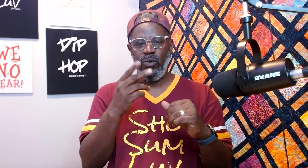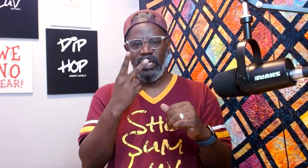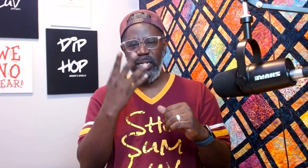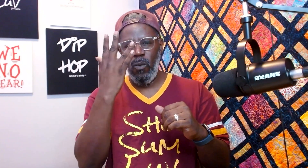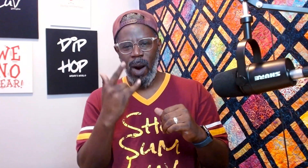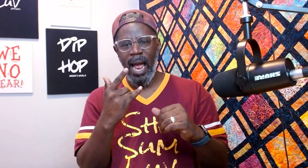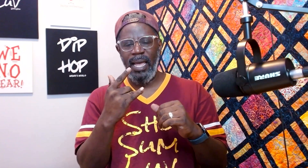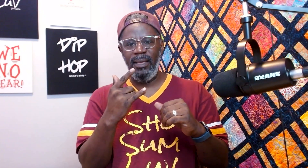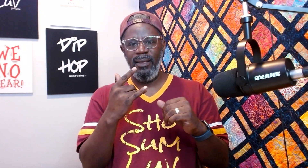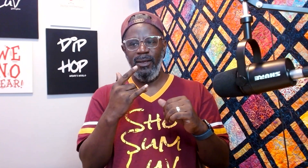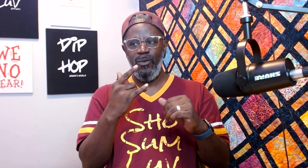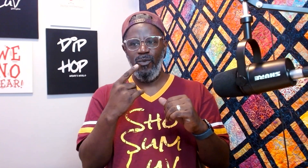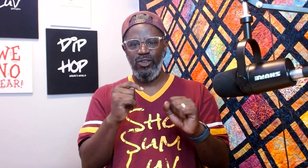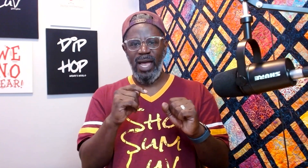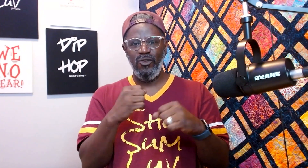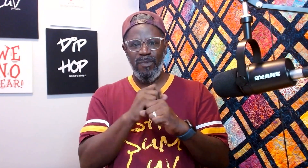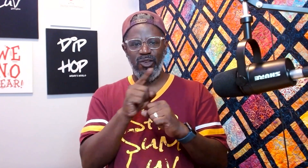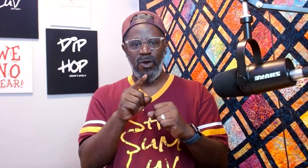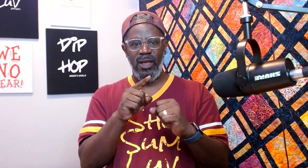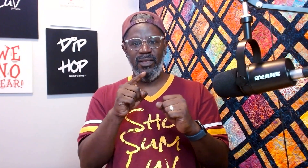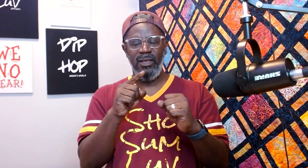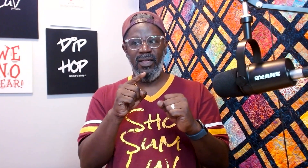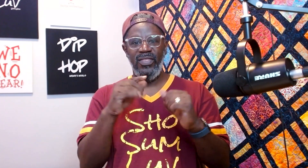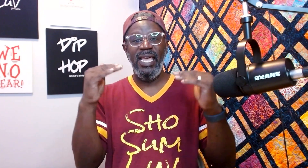You see why we're trying to make sure that